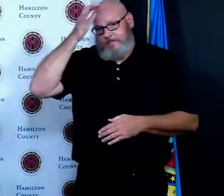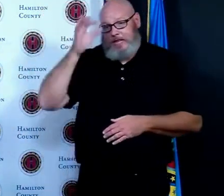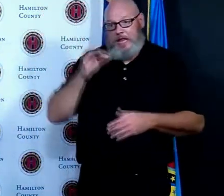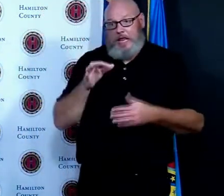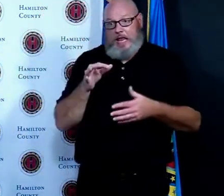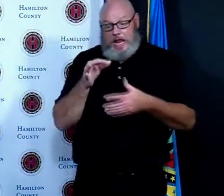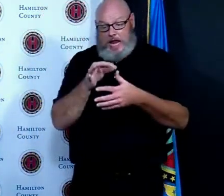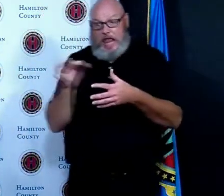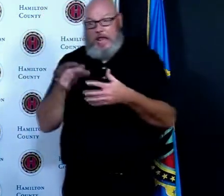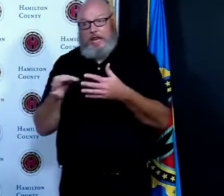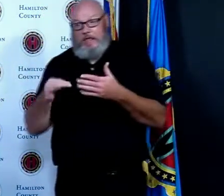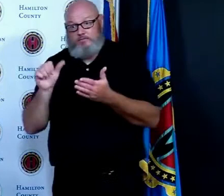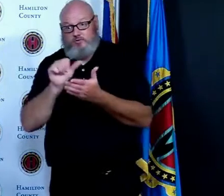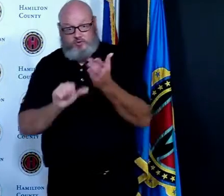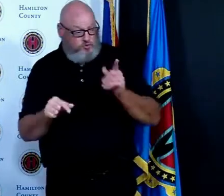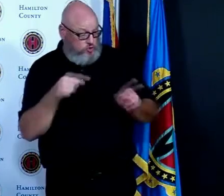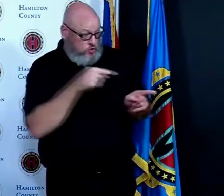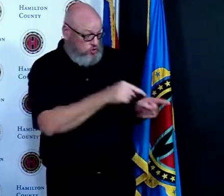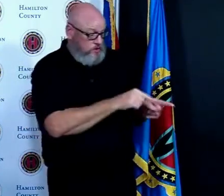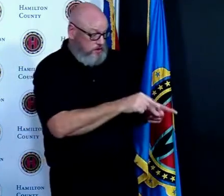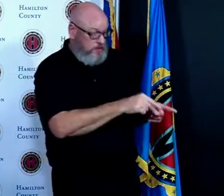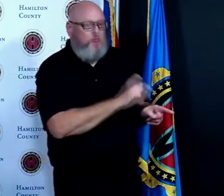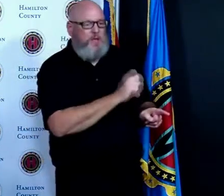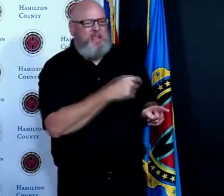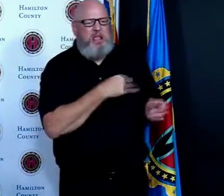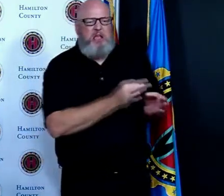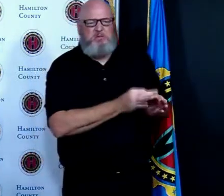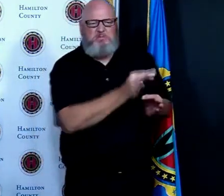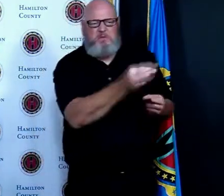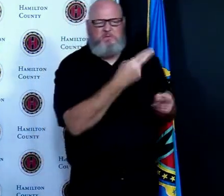period of time but really is essential and we saw and have seen some adverse